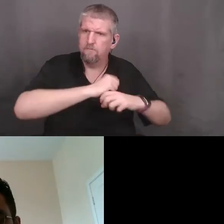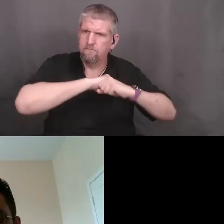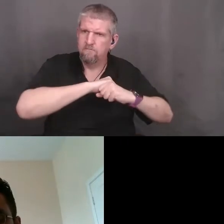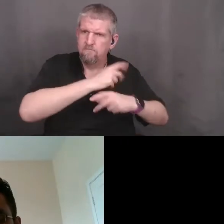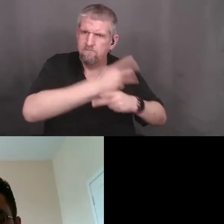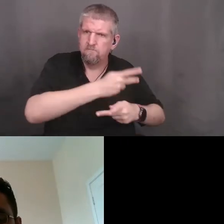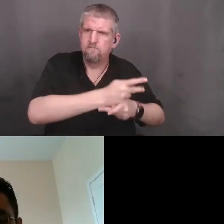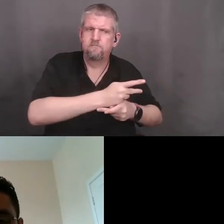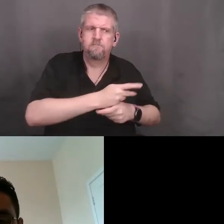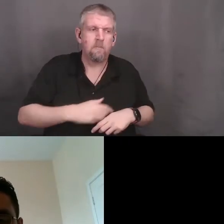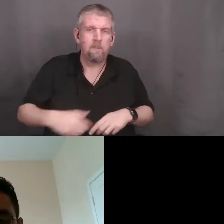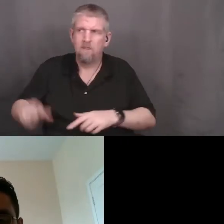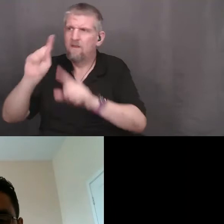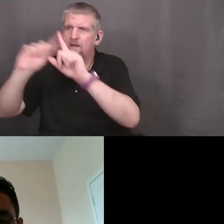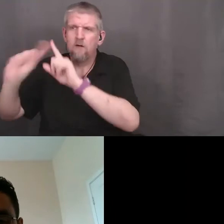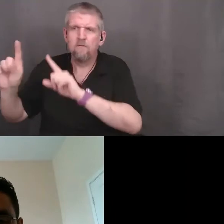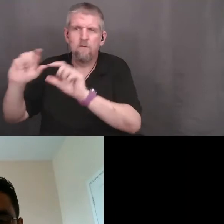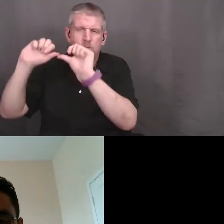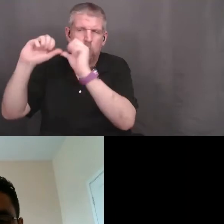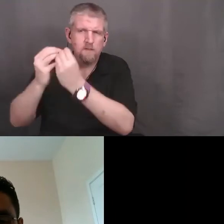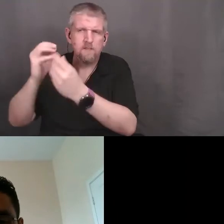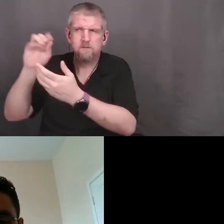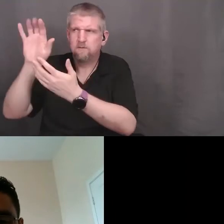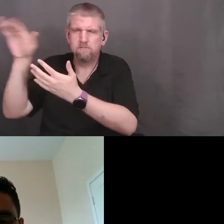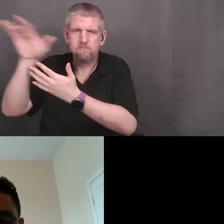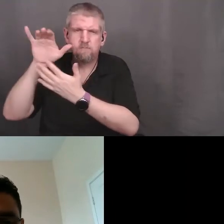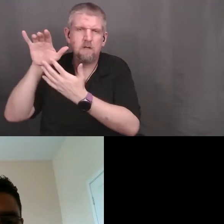that they follow the law the way that it was intended to be.